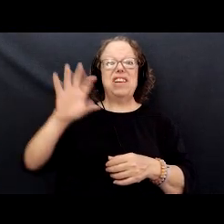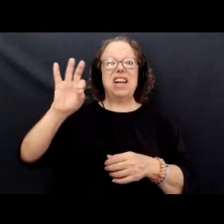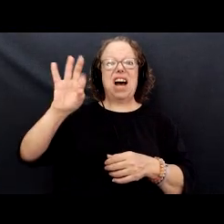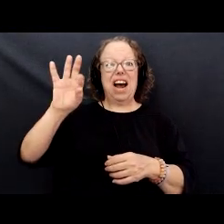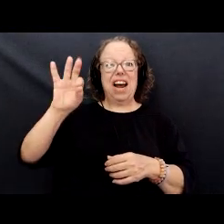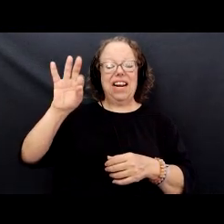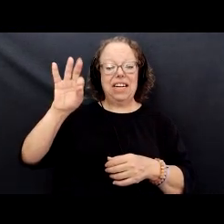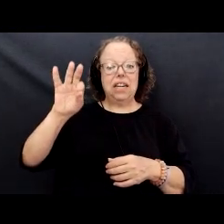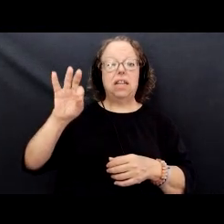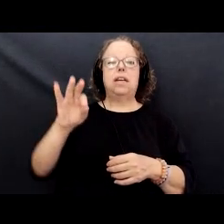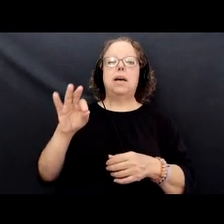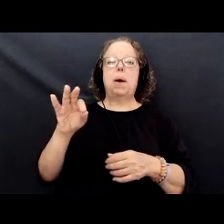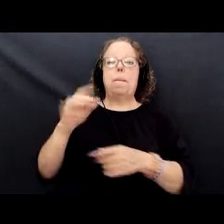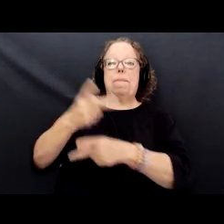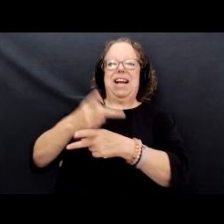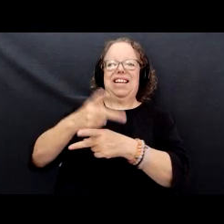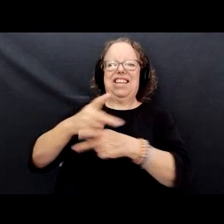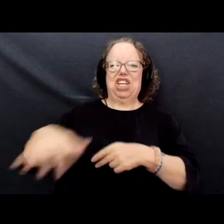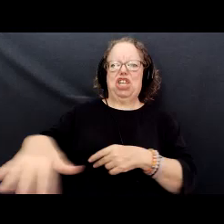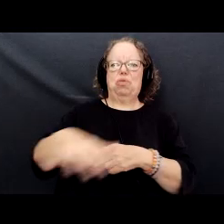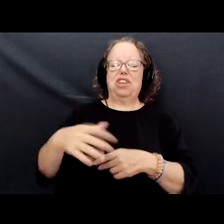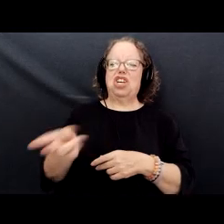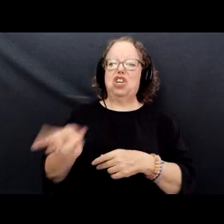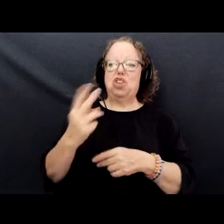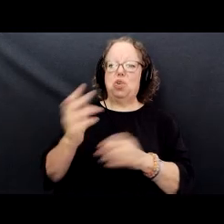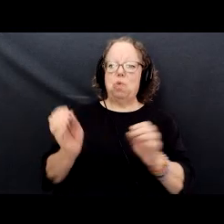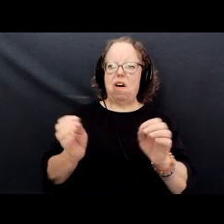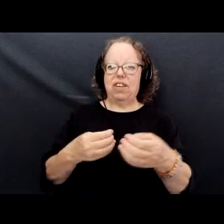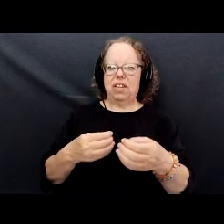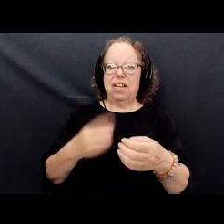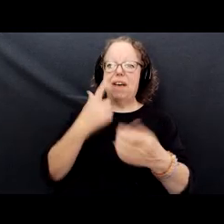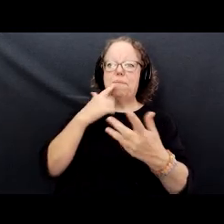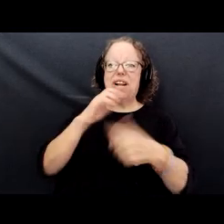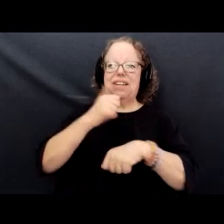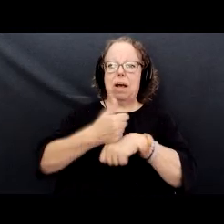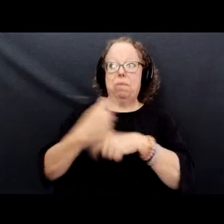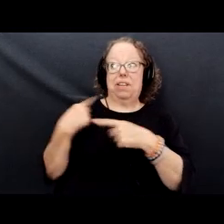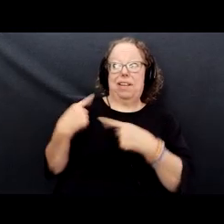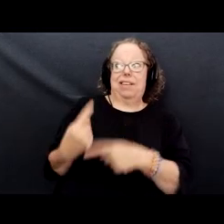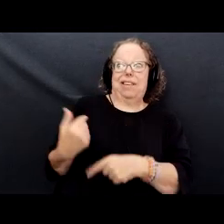districts and there's two offices that have been established since the last transition plan.